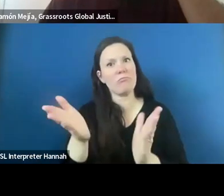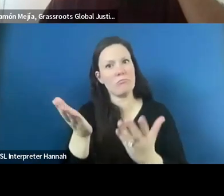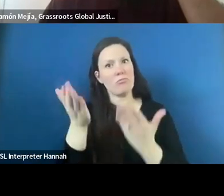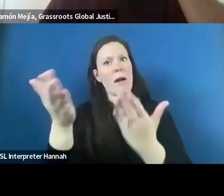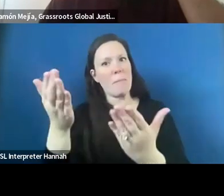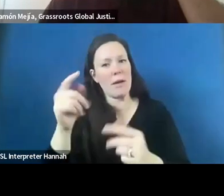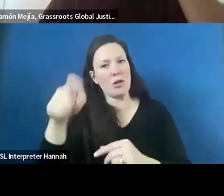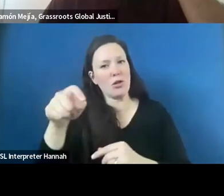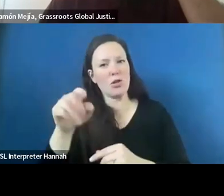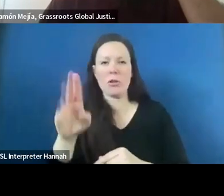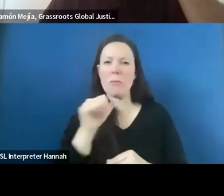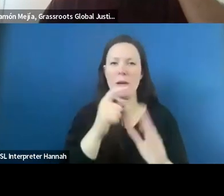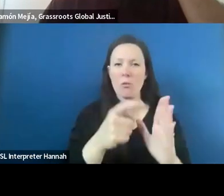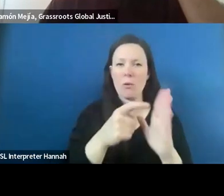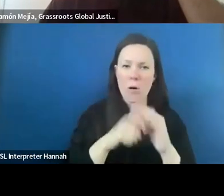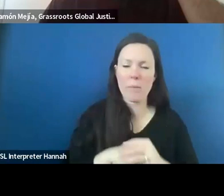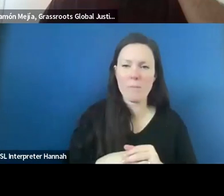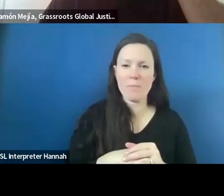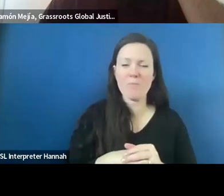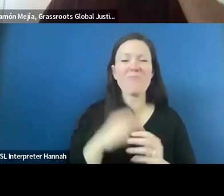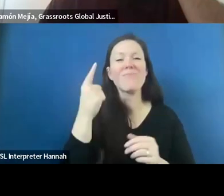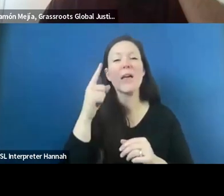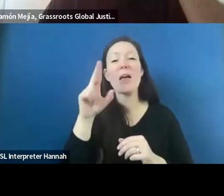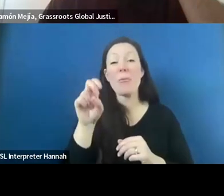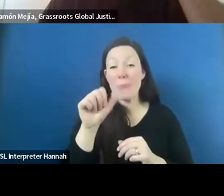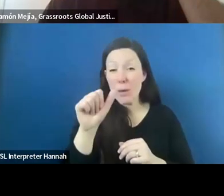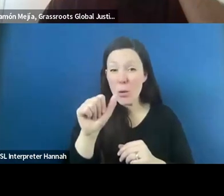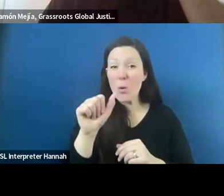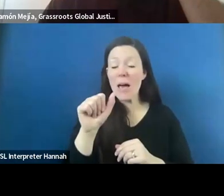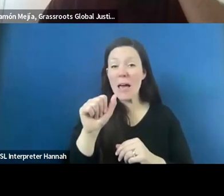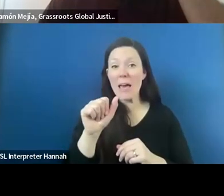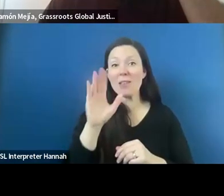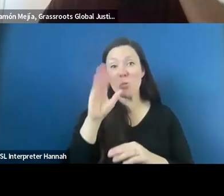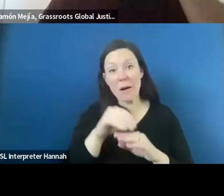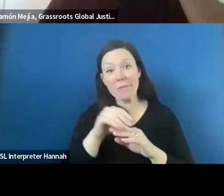leading other countries in omitting reporting of emissions.